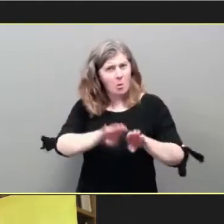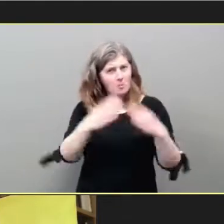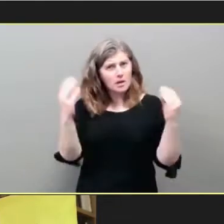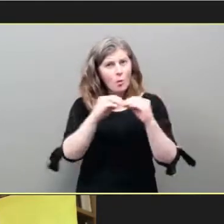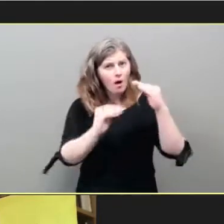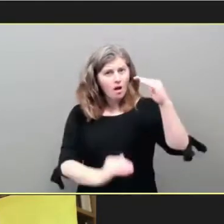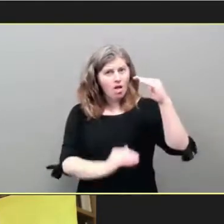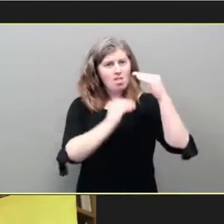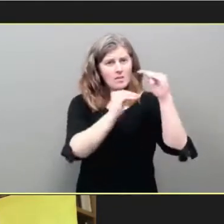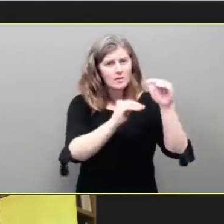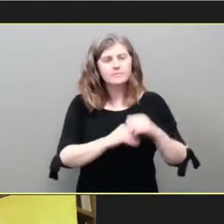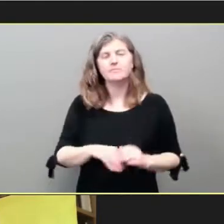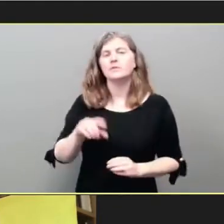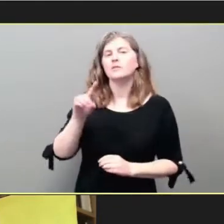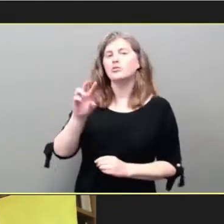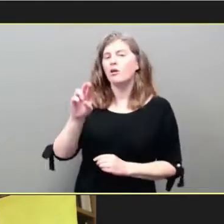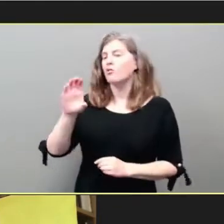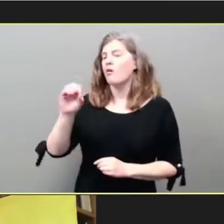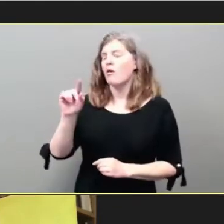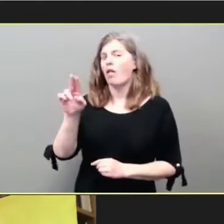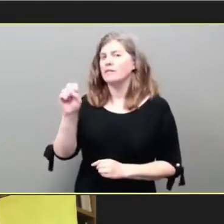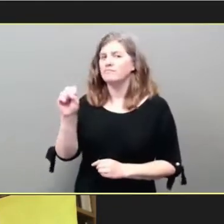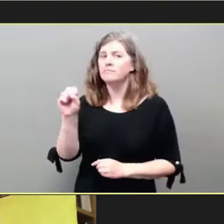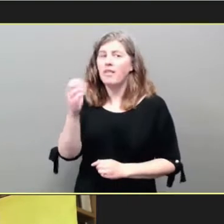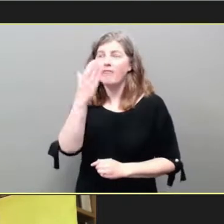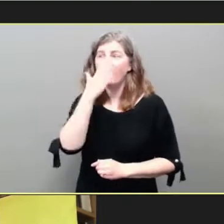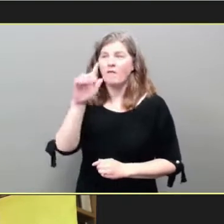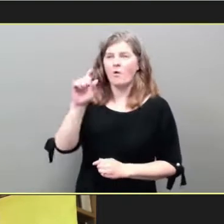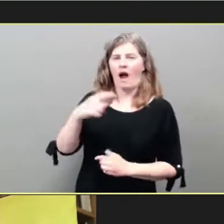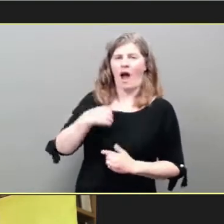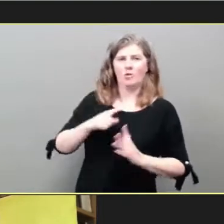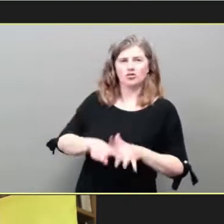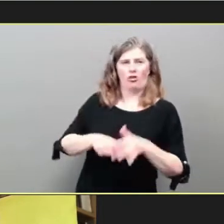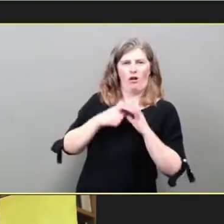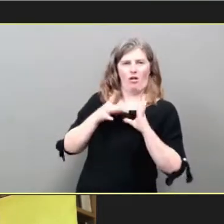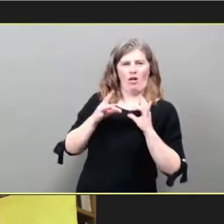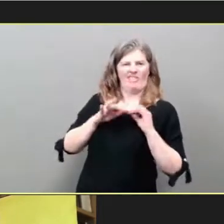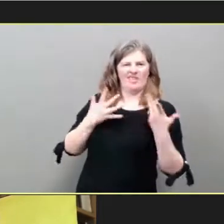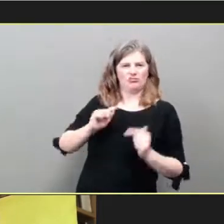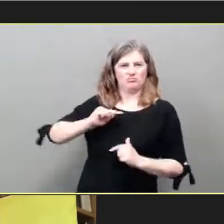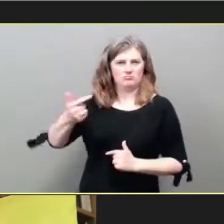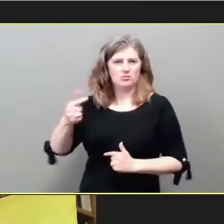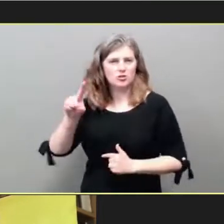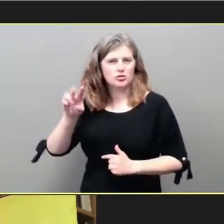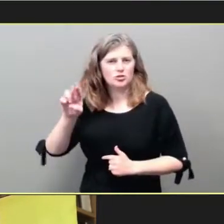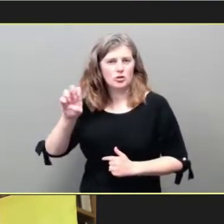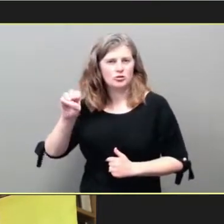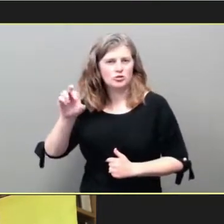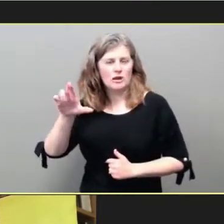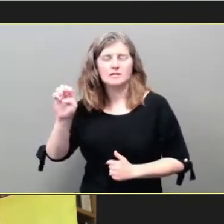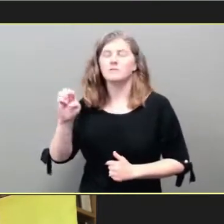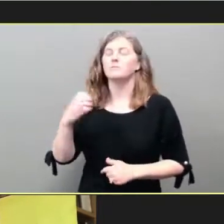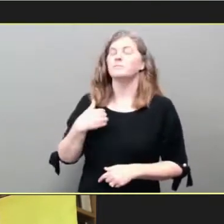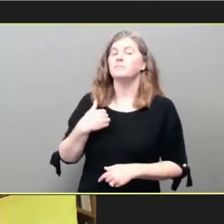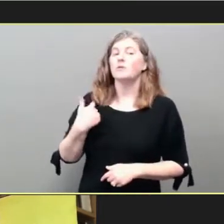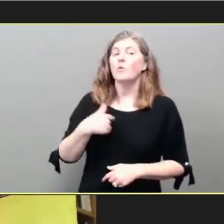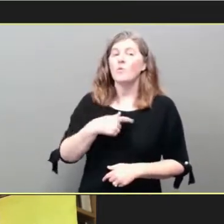really at this point and thank you so much for your question. I'll start and then Doctors Grace, please add in. You know, we really have are red, you know,